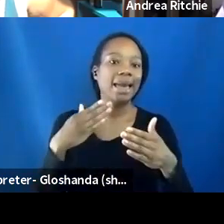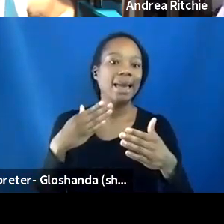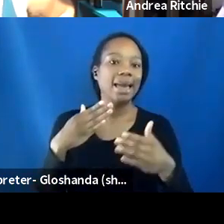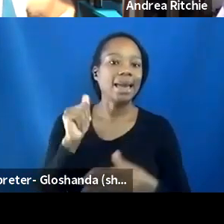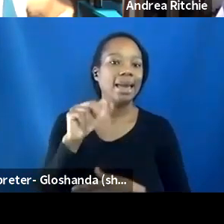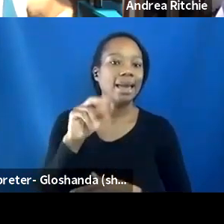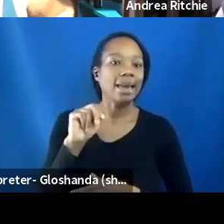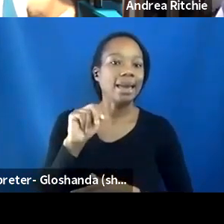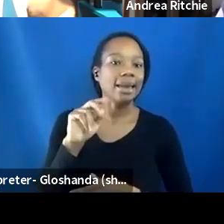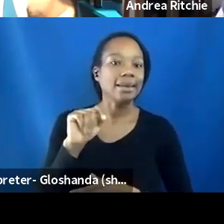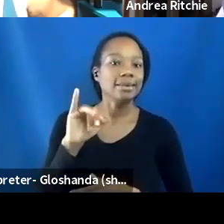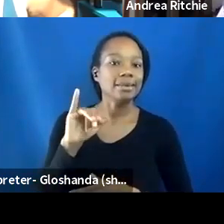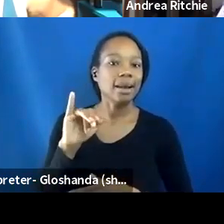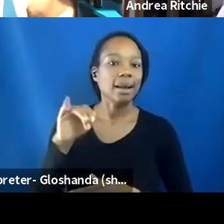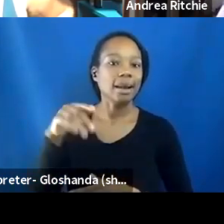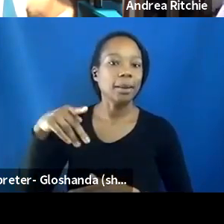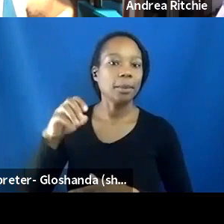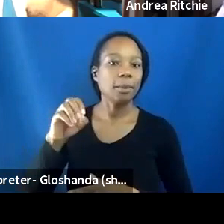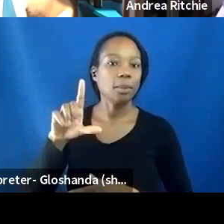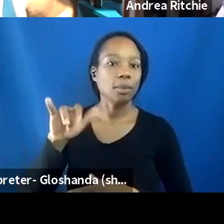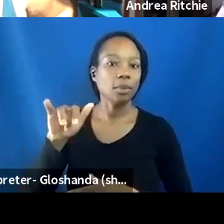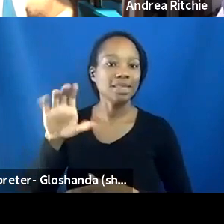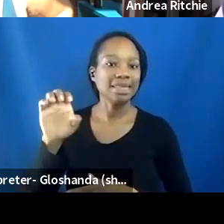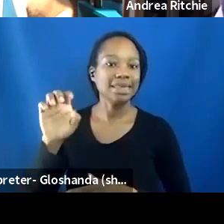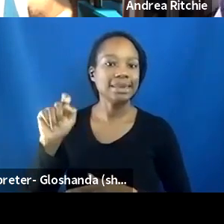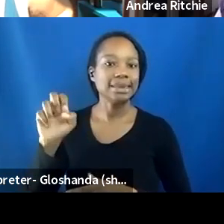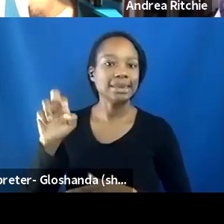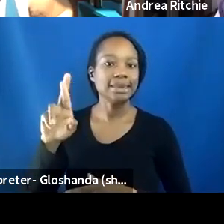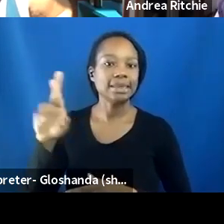Mental Health First, which got started